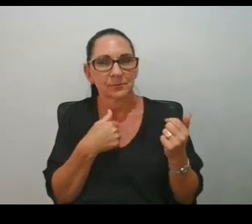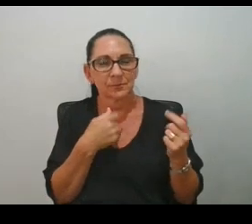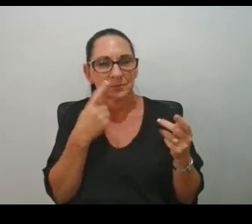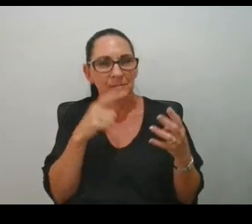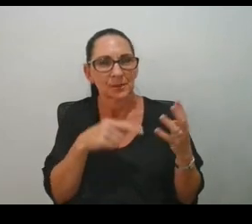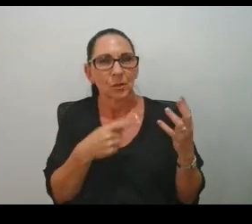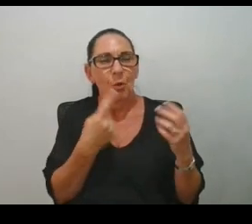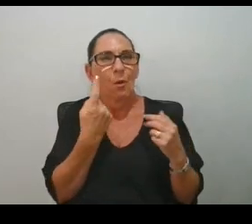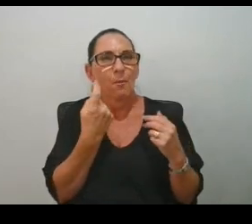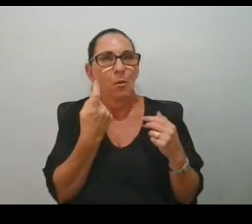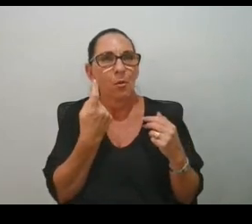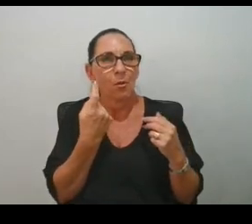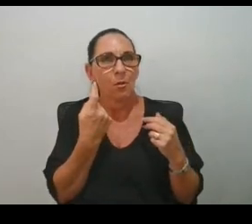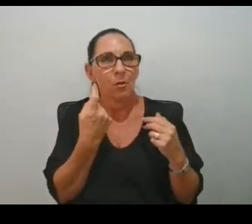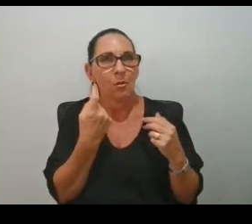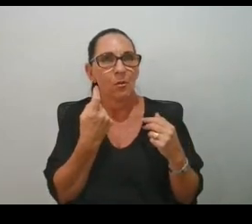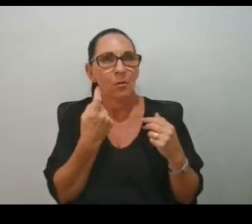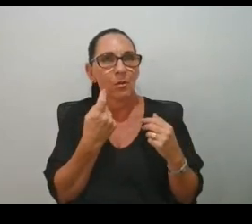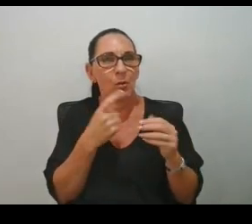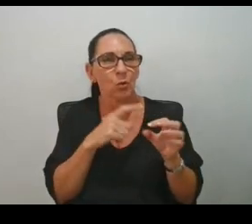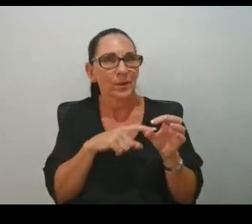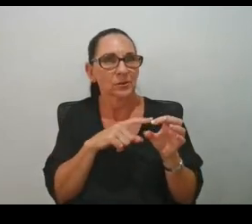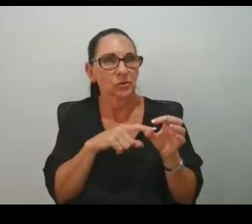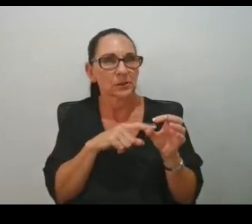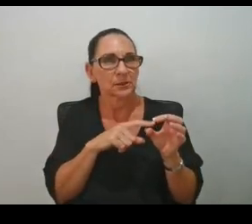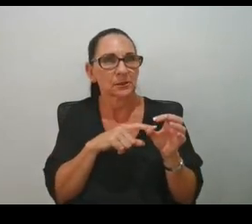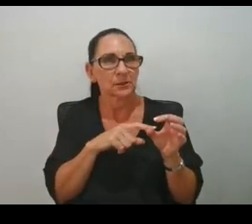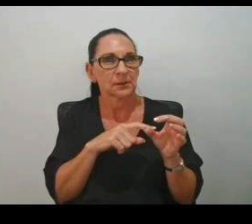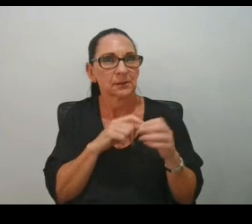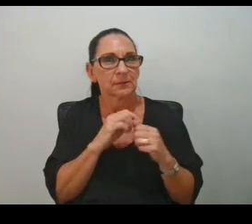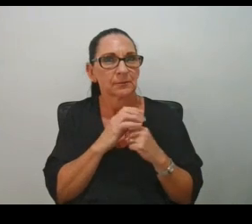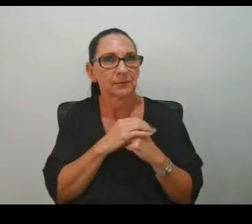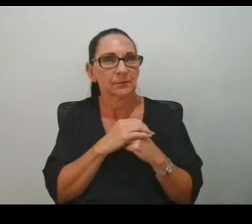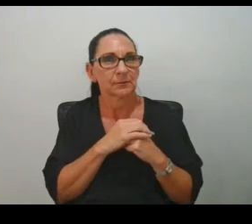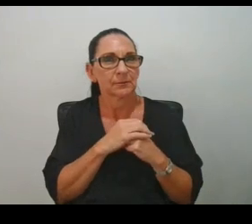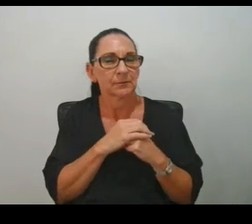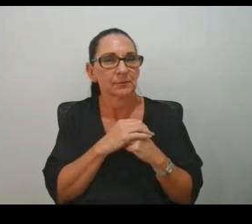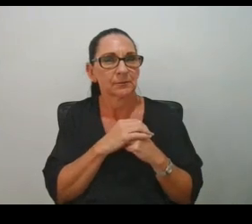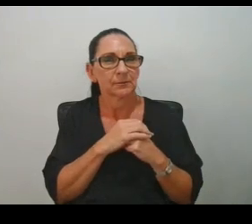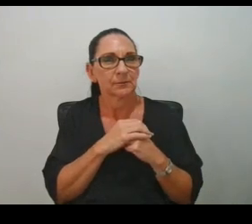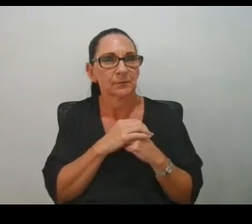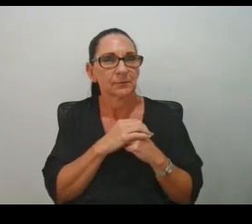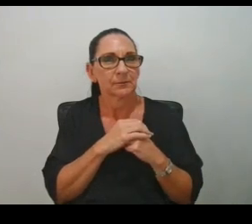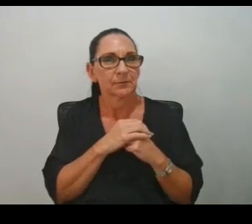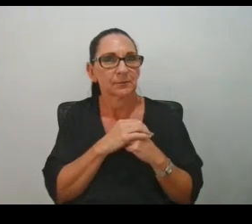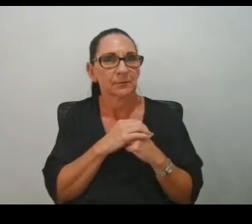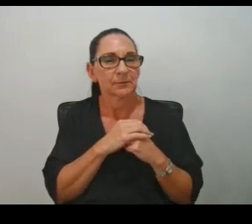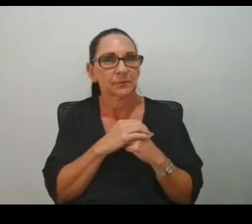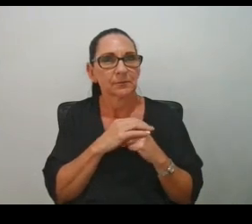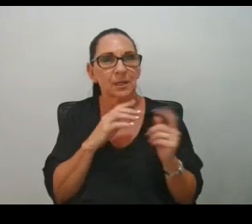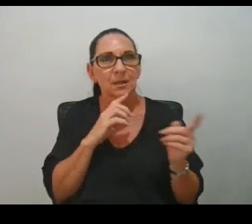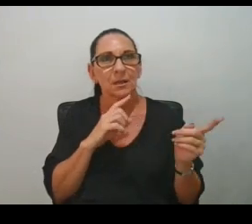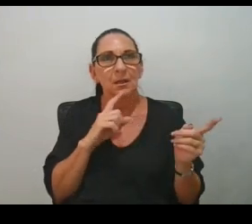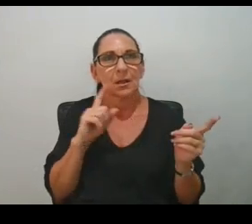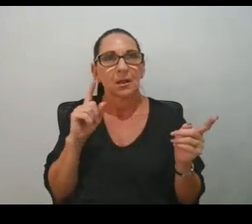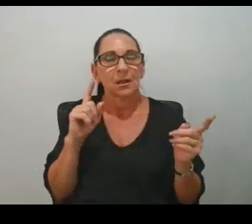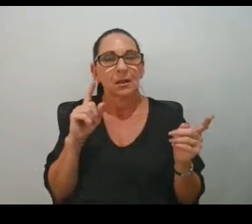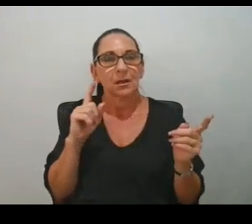just have a look um okay what are the options for a client who has received funding for a lawyer but